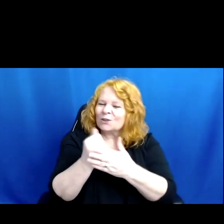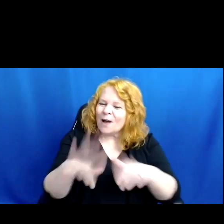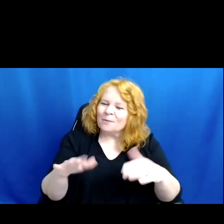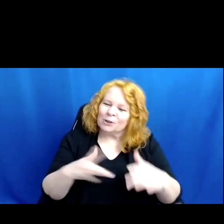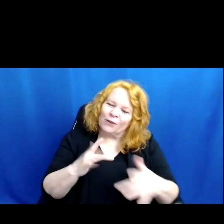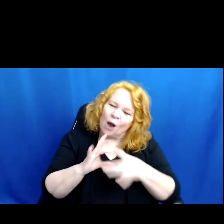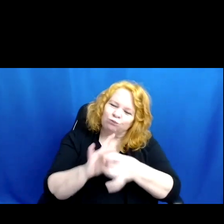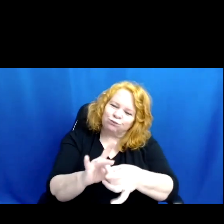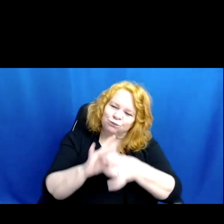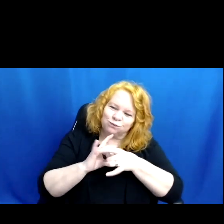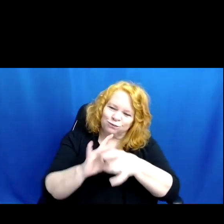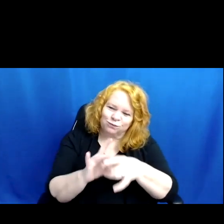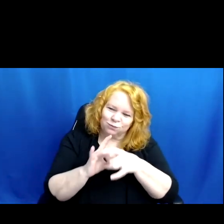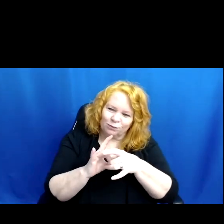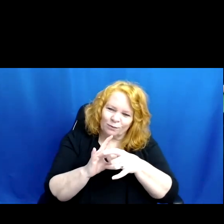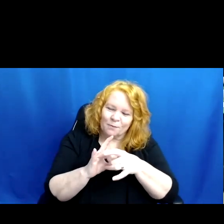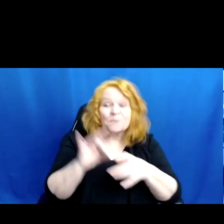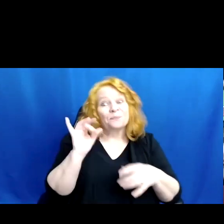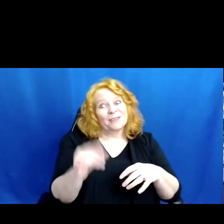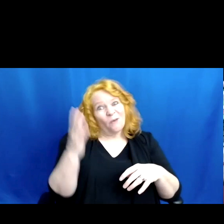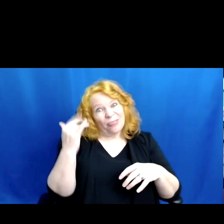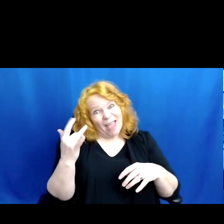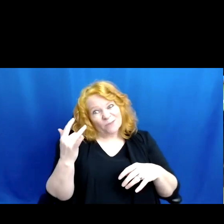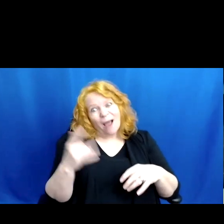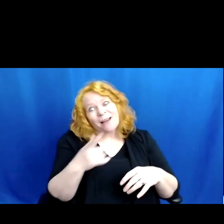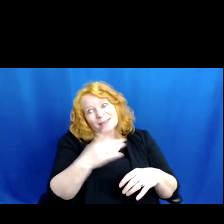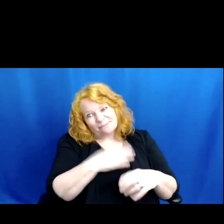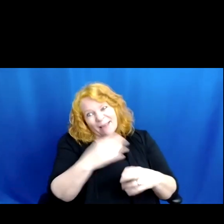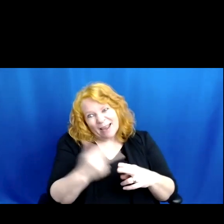That is the reason why I use my name a few times.